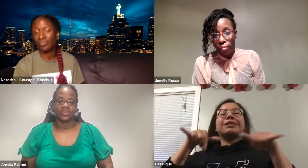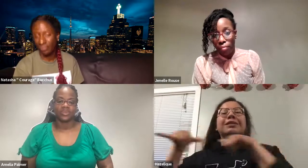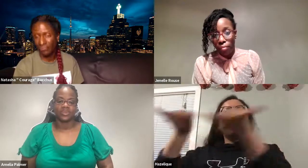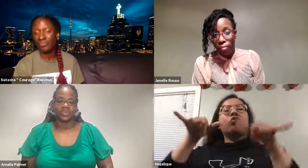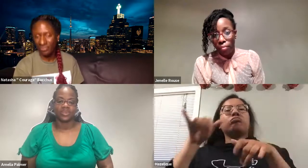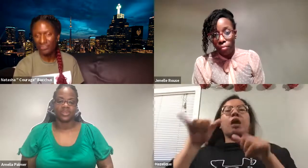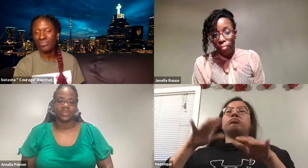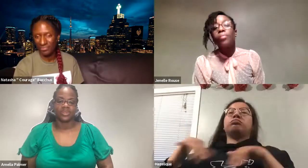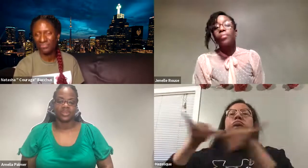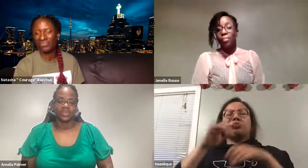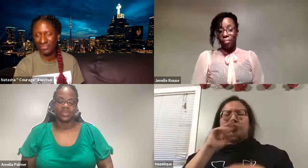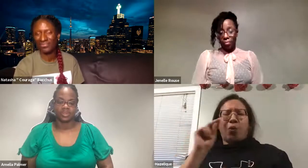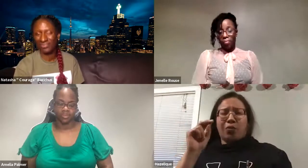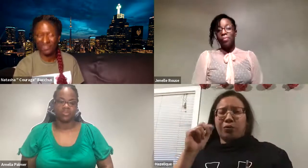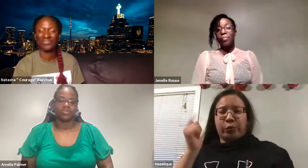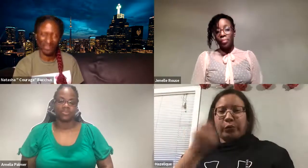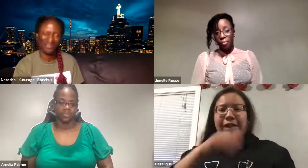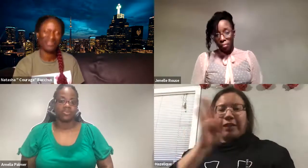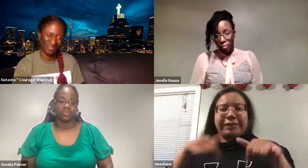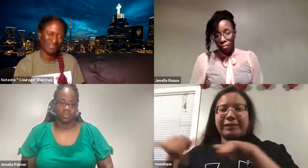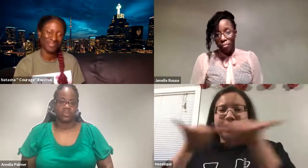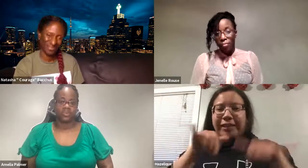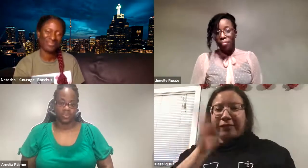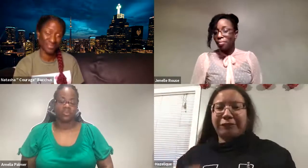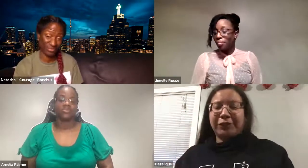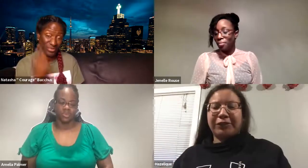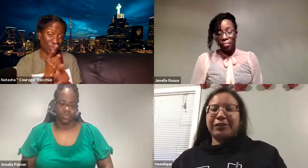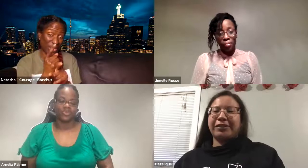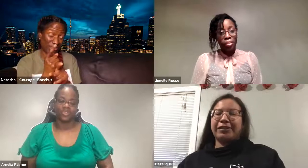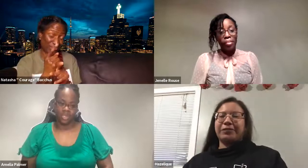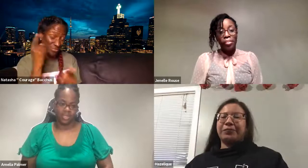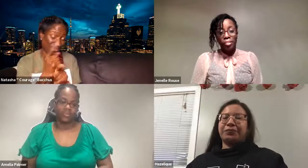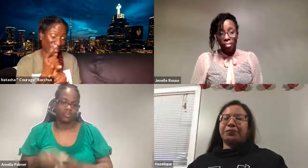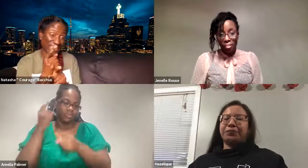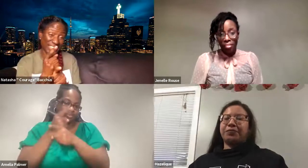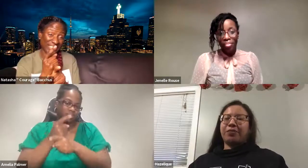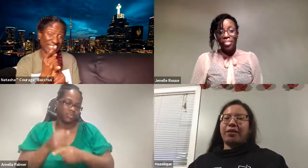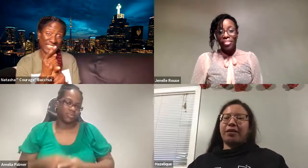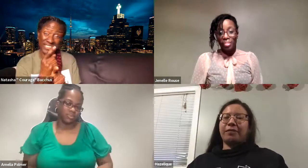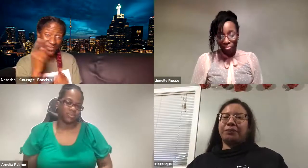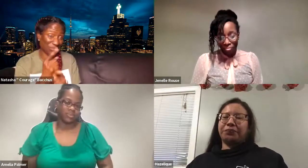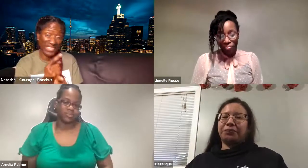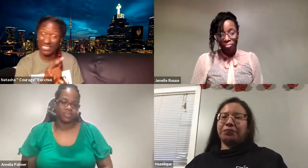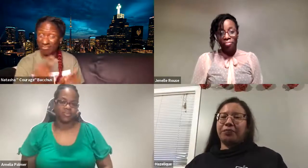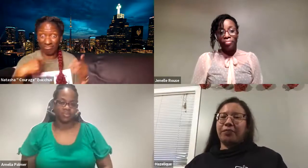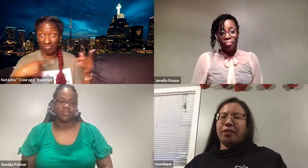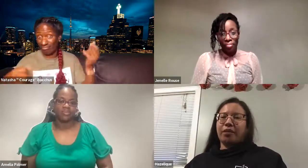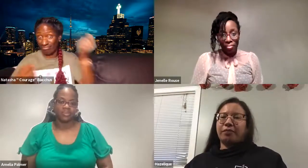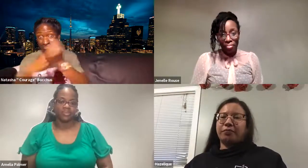you know sometimes it's great to see things that you've never seen before, you don't want everything to be the same, it'd be boring right? - exactly